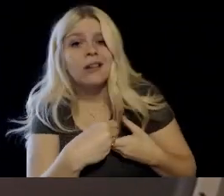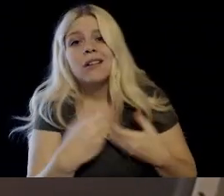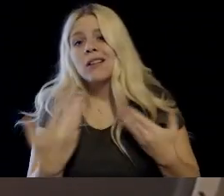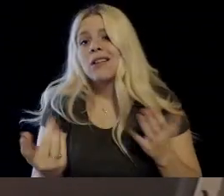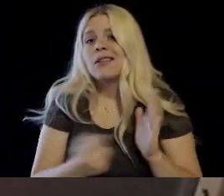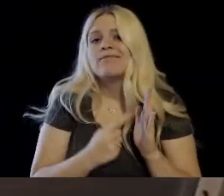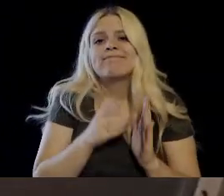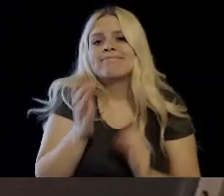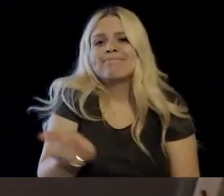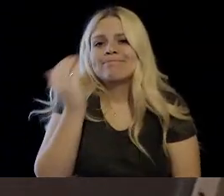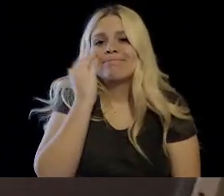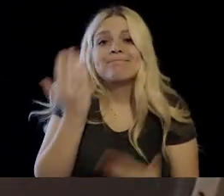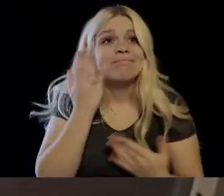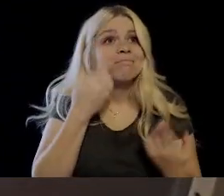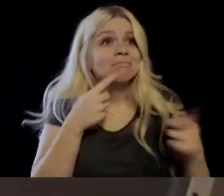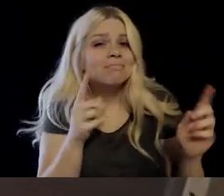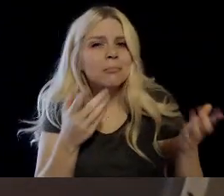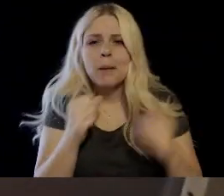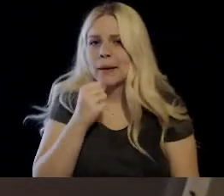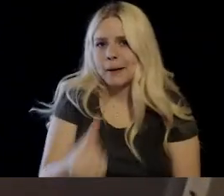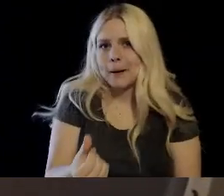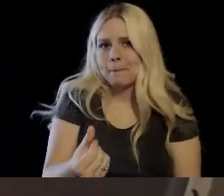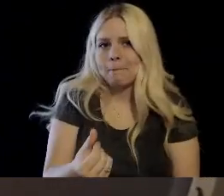Joanne: They, um, they're on their way.